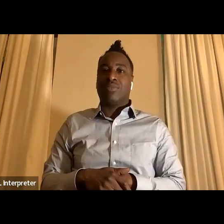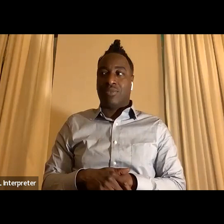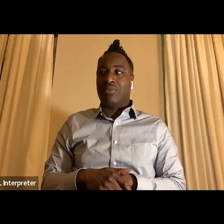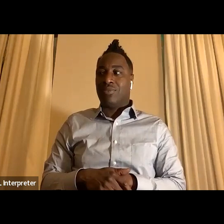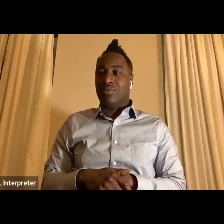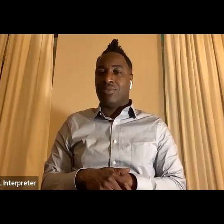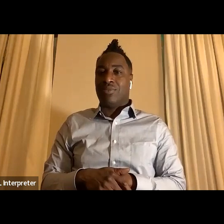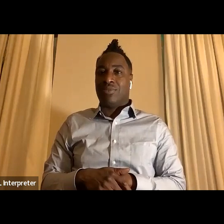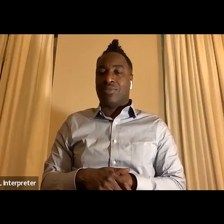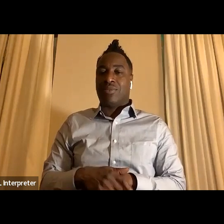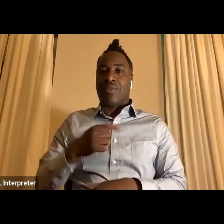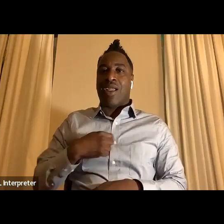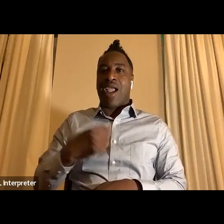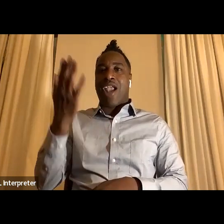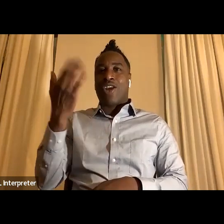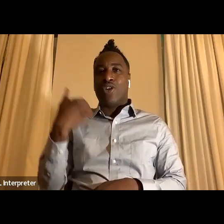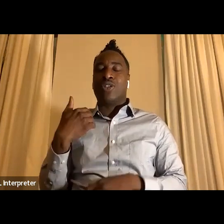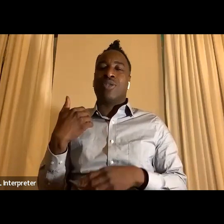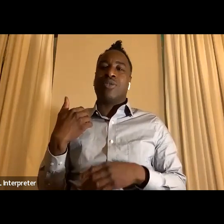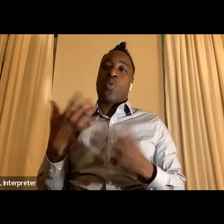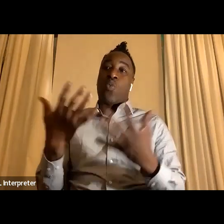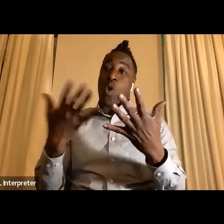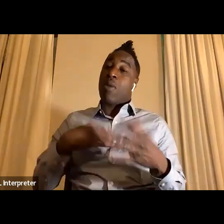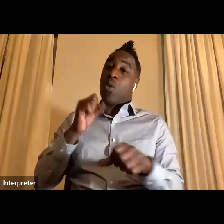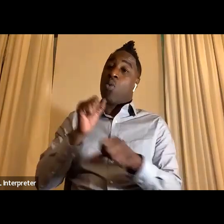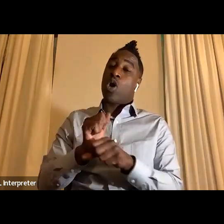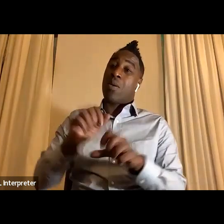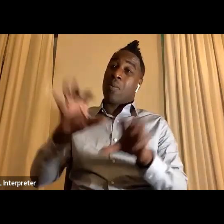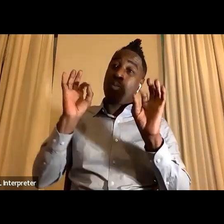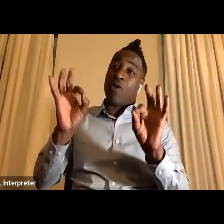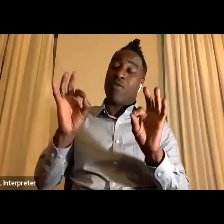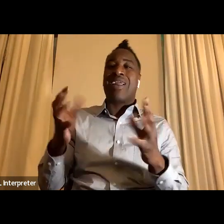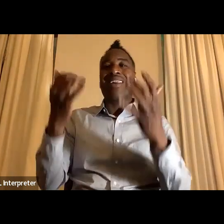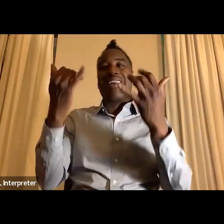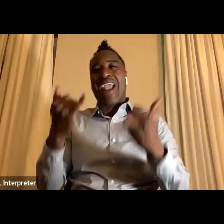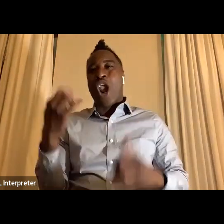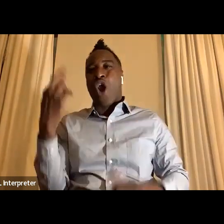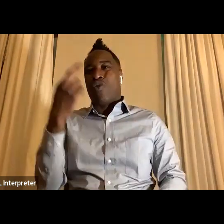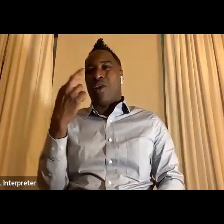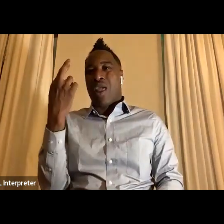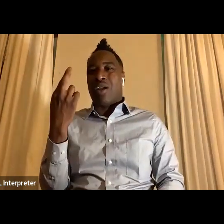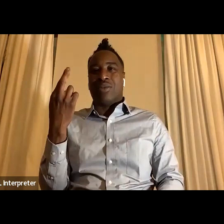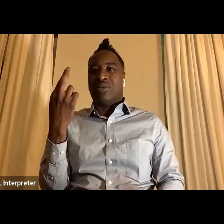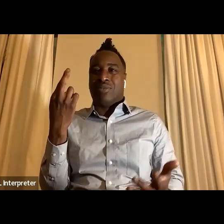kind of one of my work would be perfect going to work and was like, now I kind of realized, like, perfection is like an illusion.